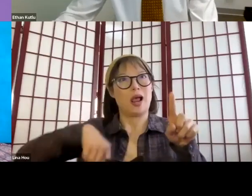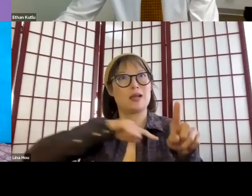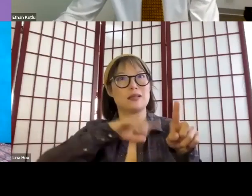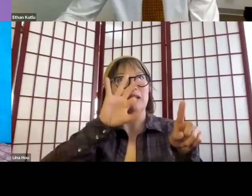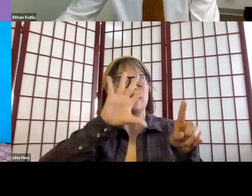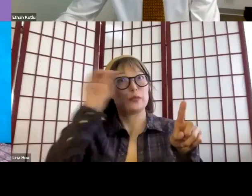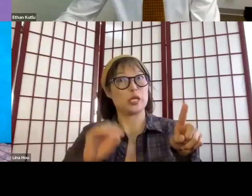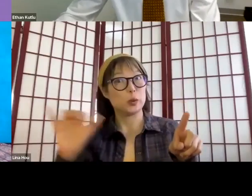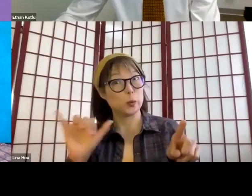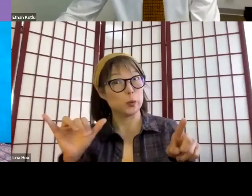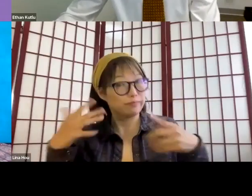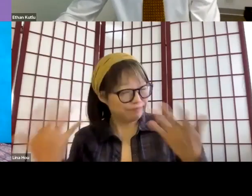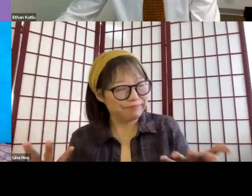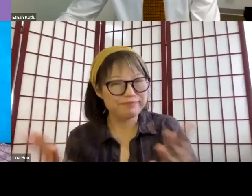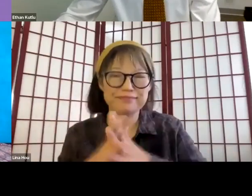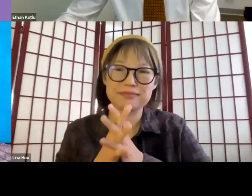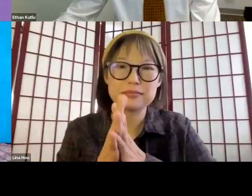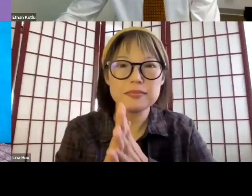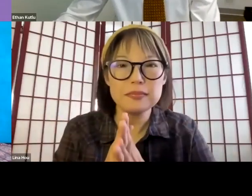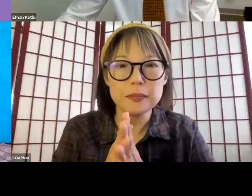Are they modeling how we as the 95% sign?